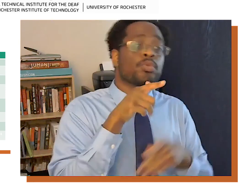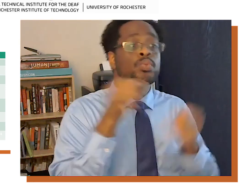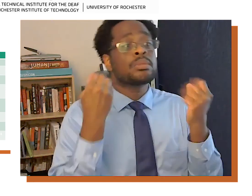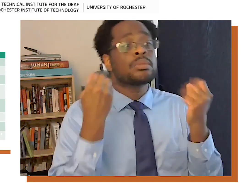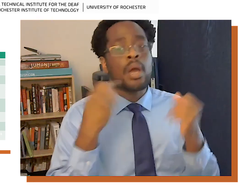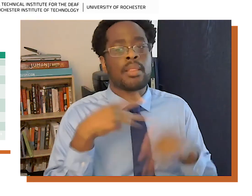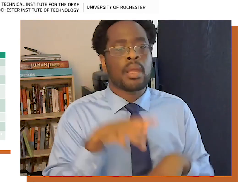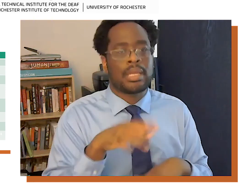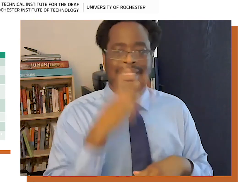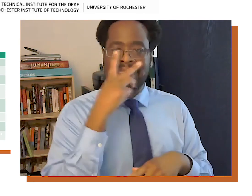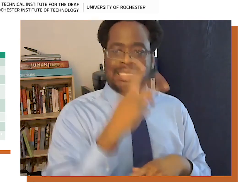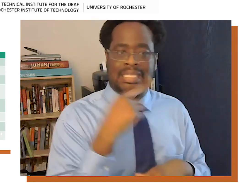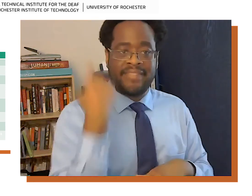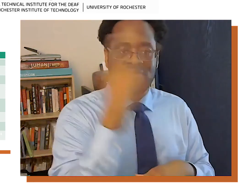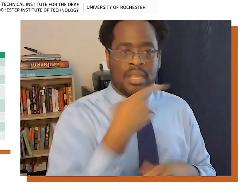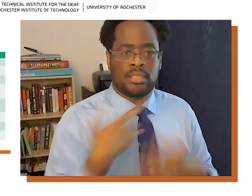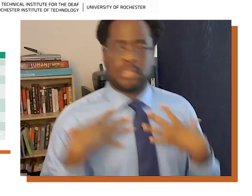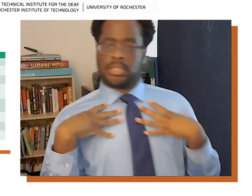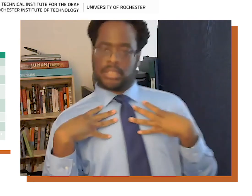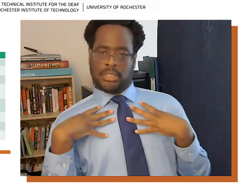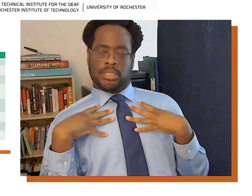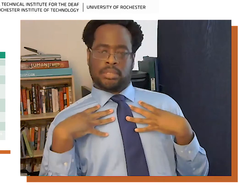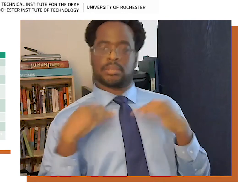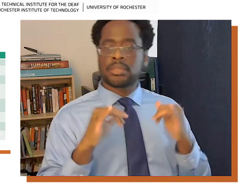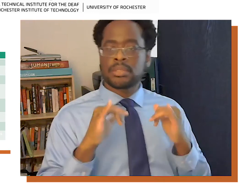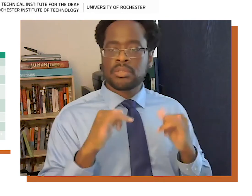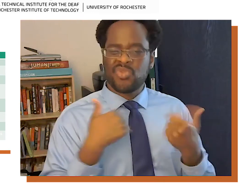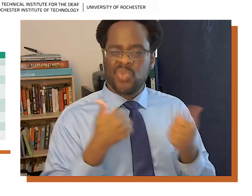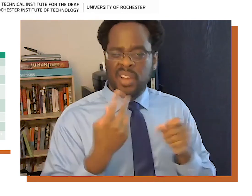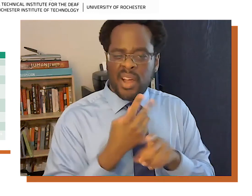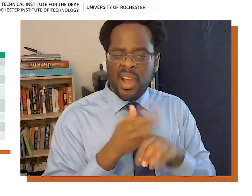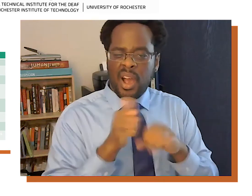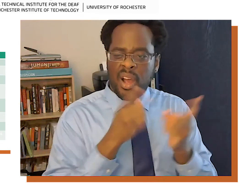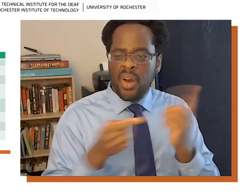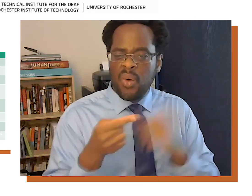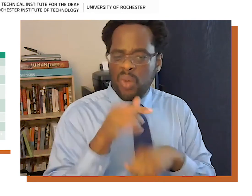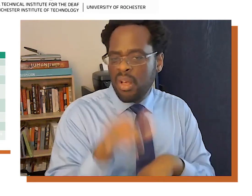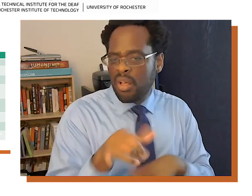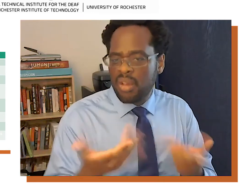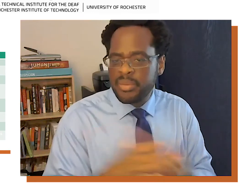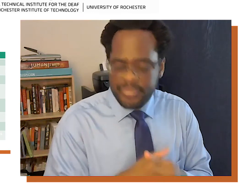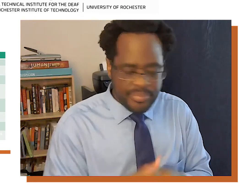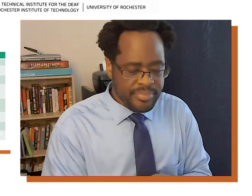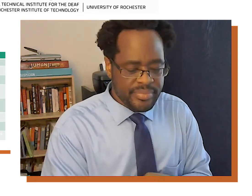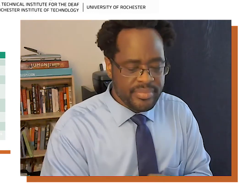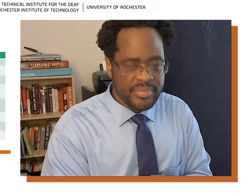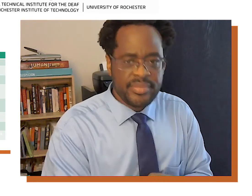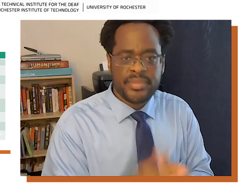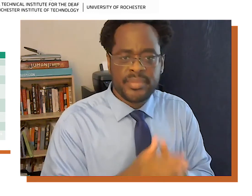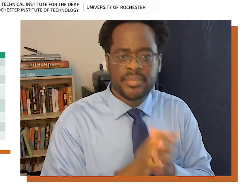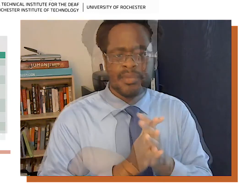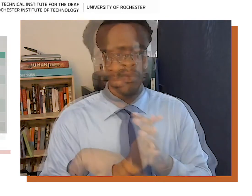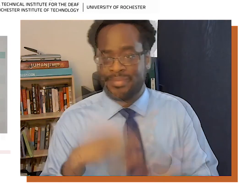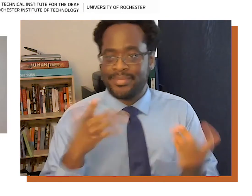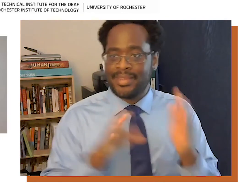based on the way that someone might sign and the perception based on that, so I wanted to look into more of that...